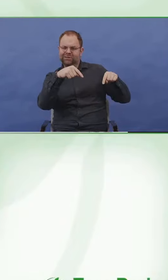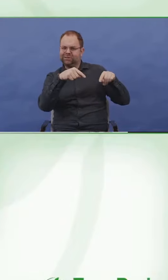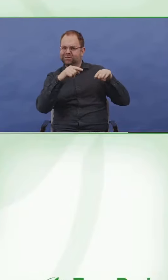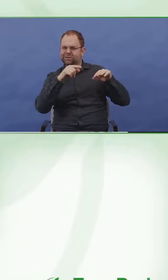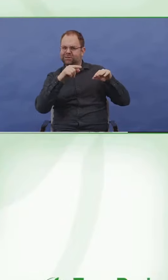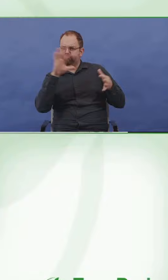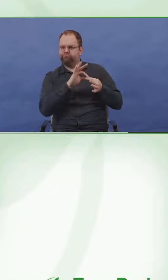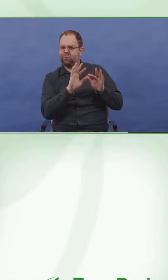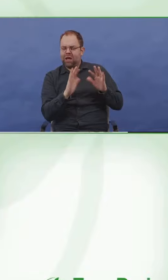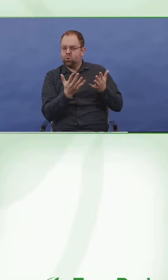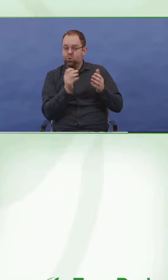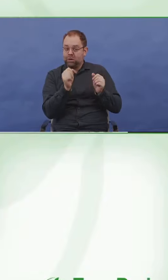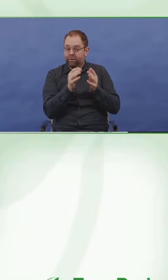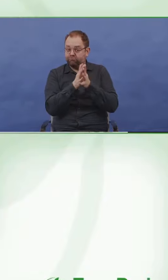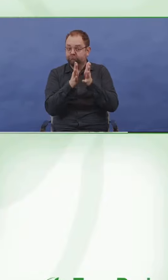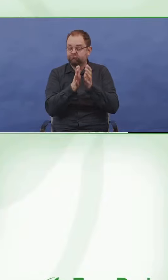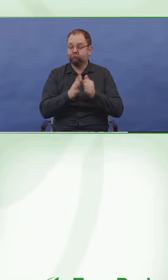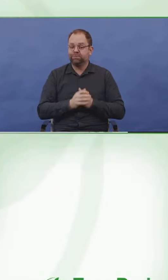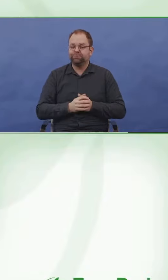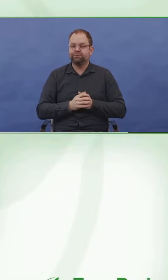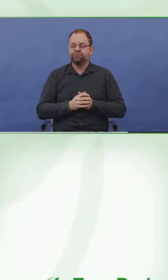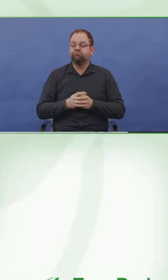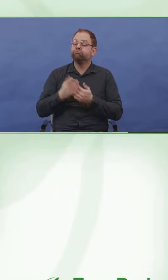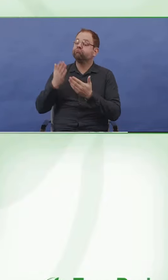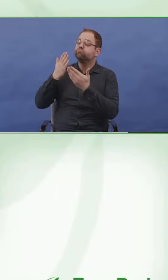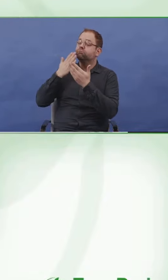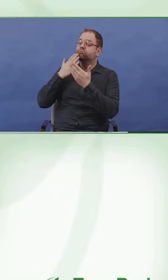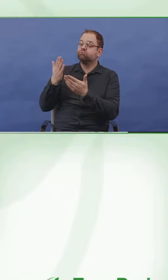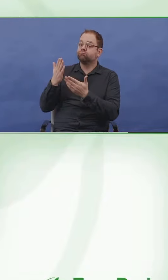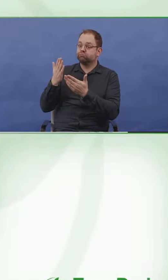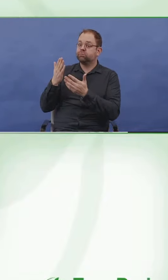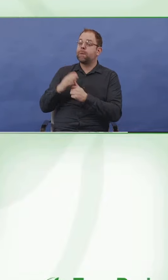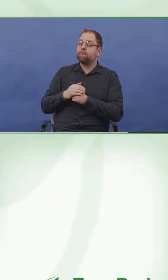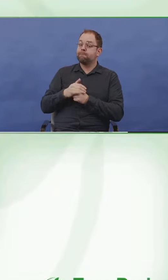of standards related to support structures and systems.